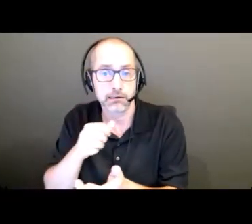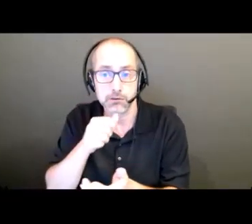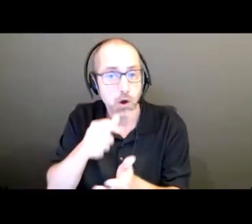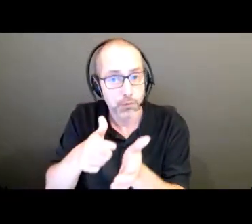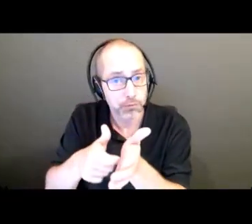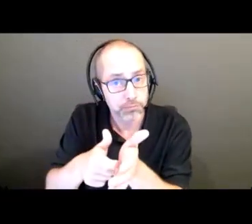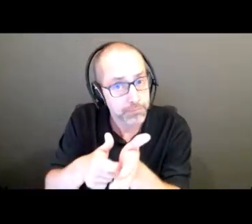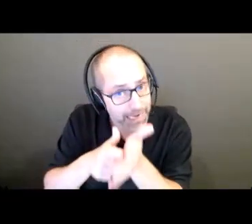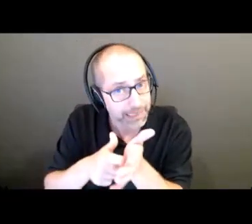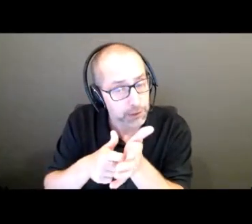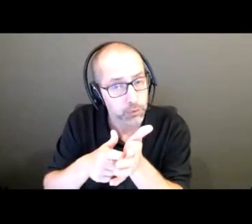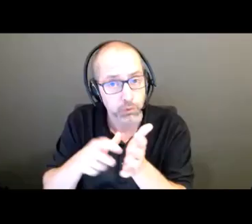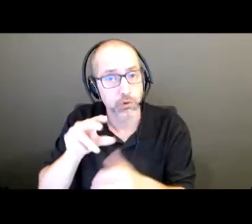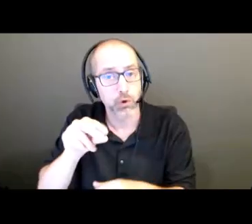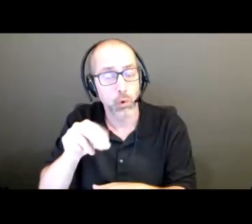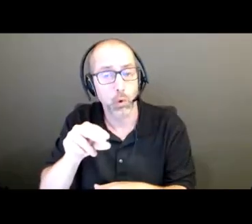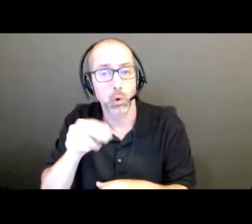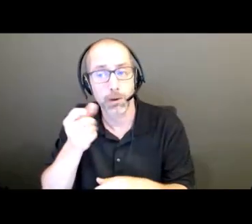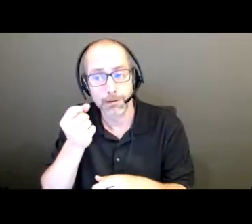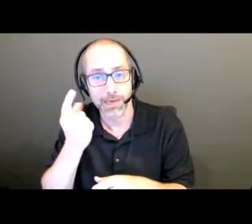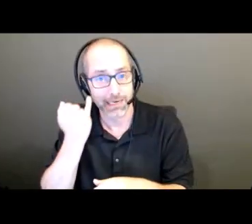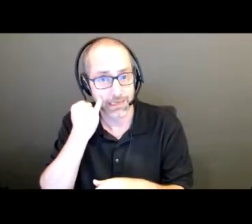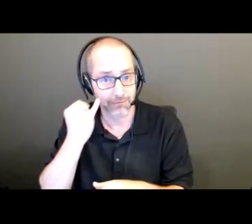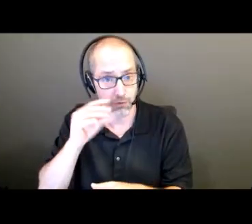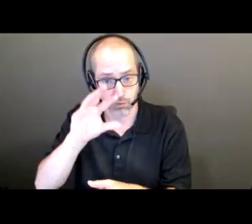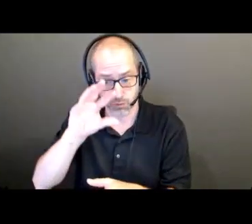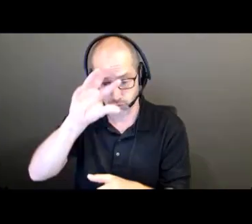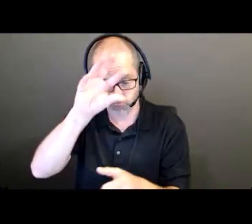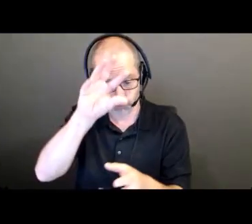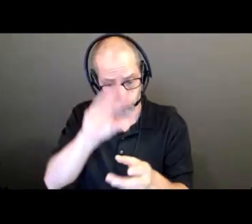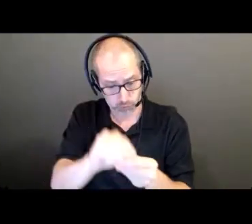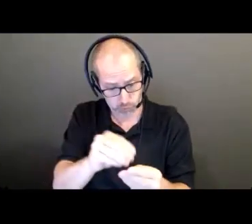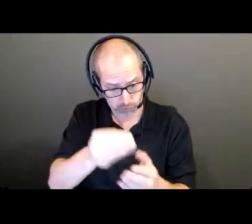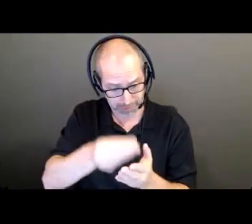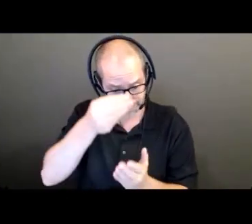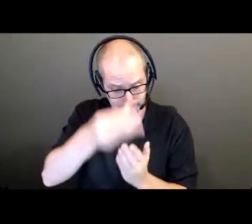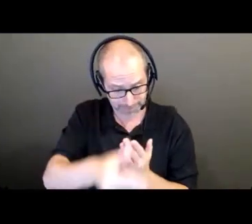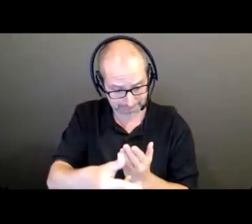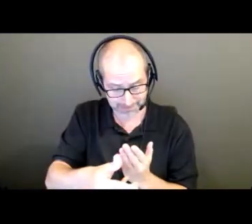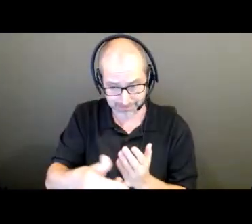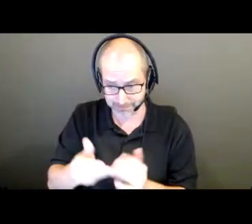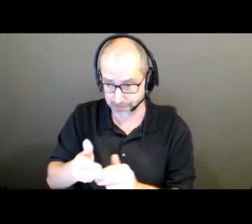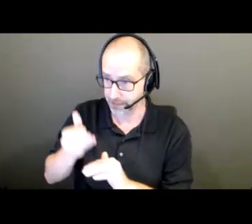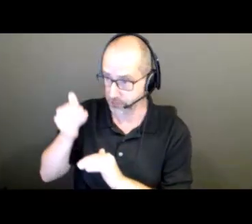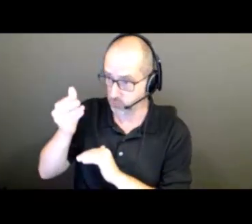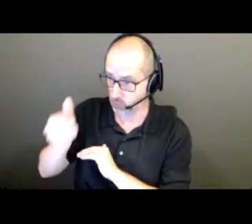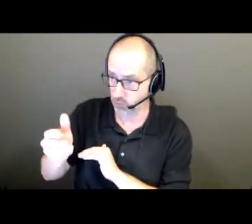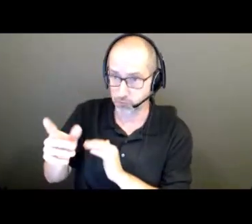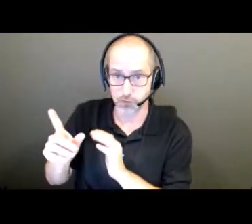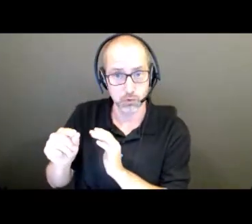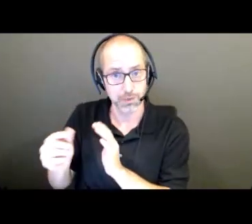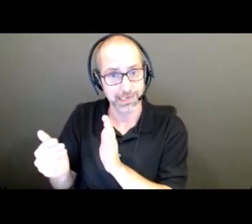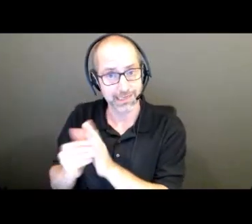However, if your total expenses exceed the Canada Council International Residencies